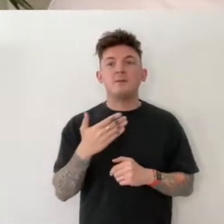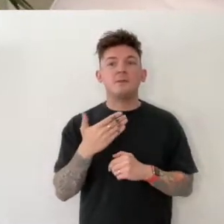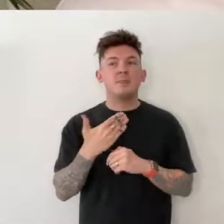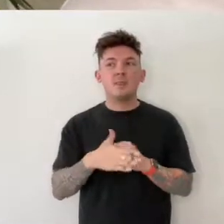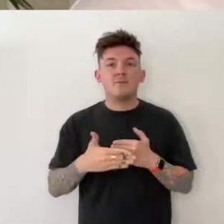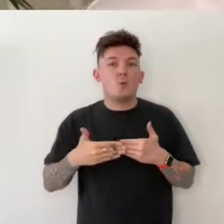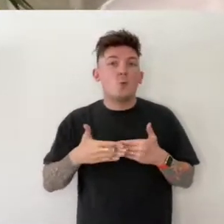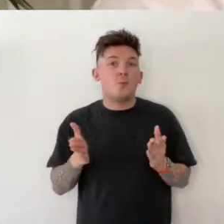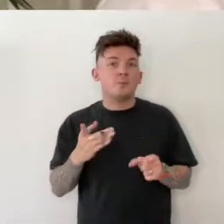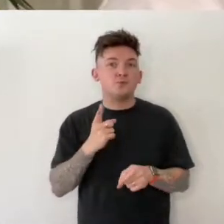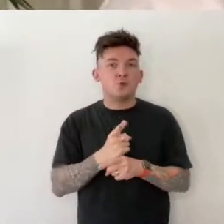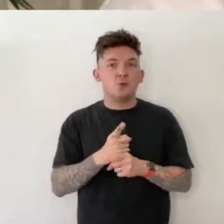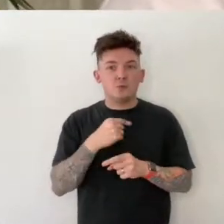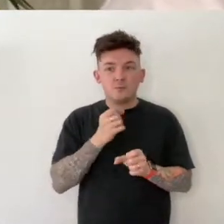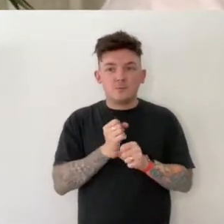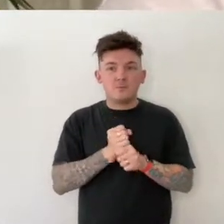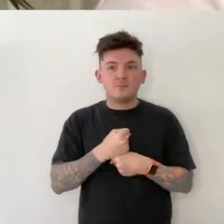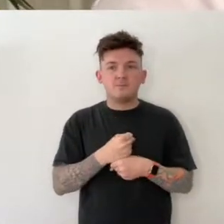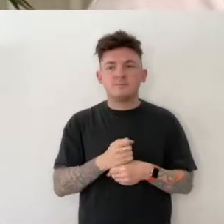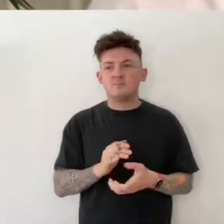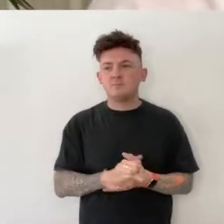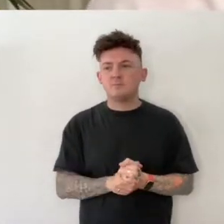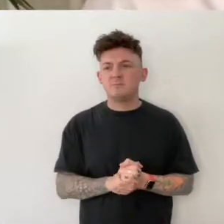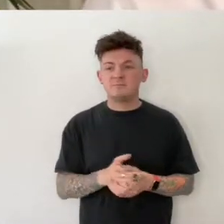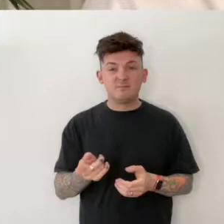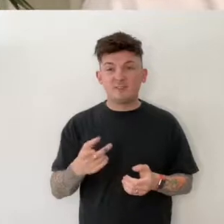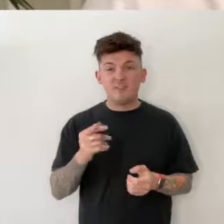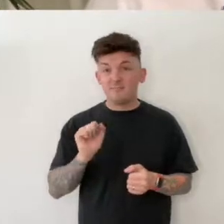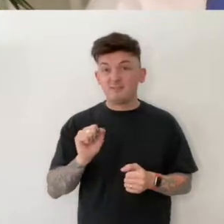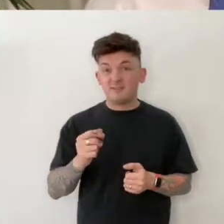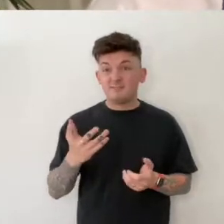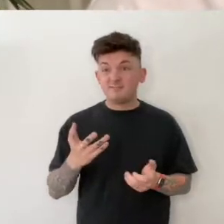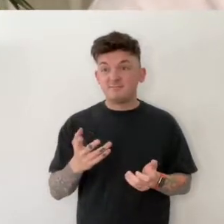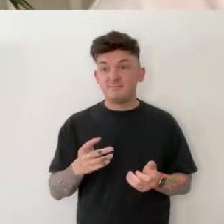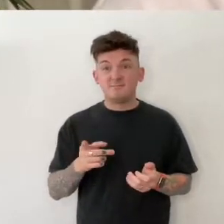talked about. facial hair for women is just like, say, it's not something people talk